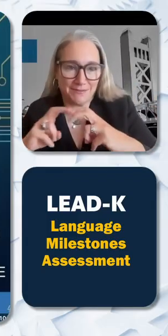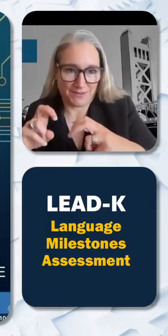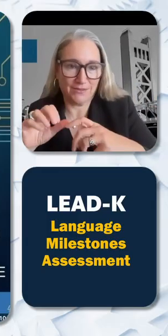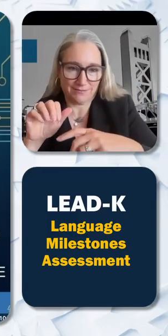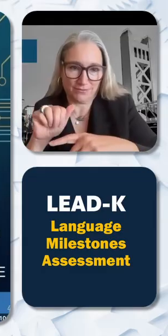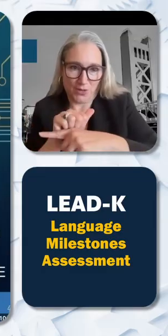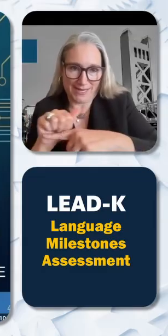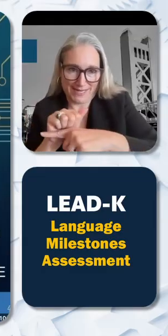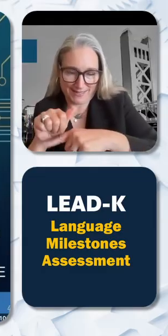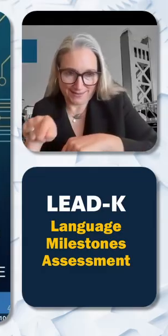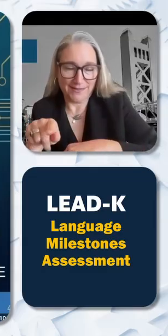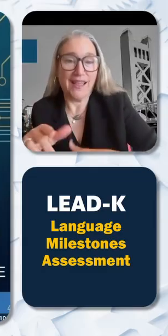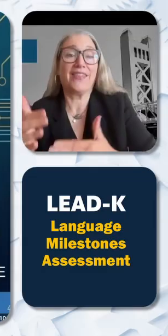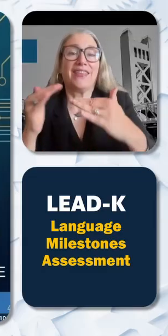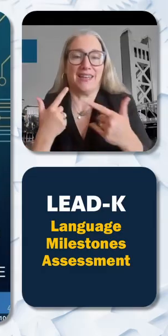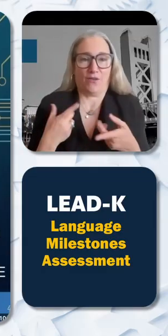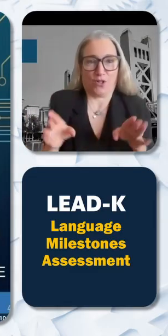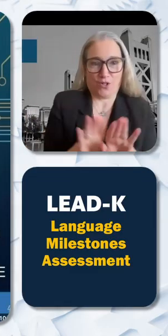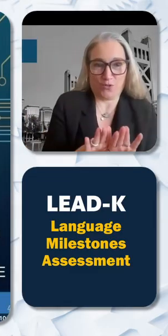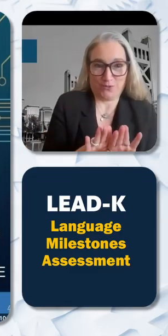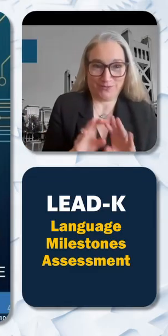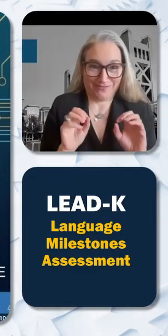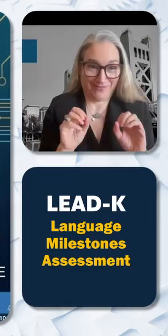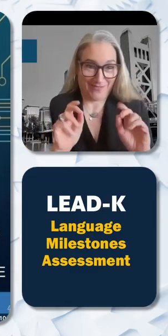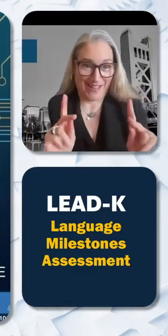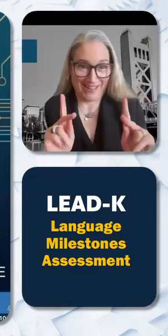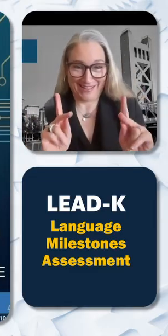and then Cornelia will go in depth about the assessment and training,